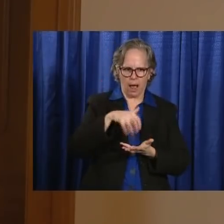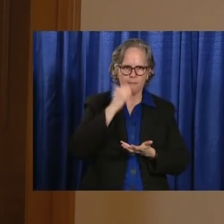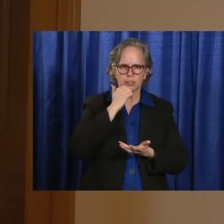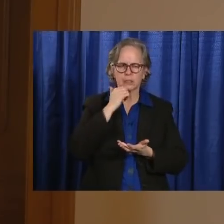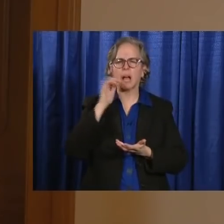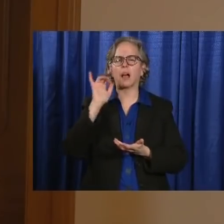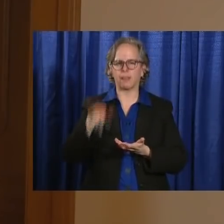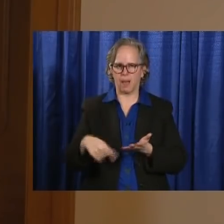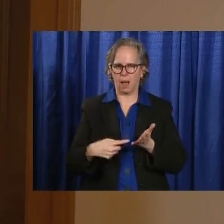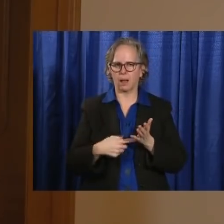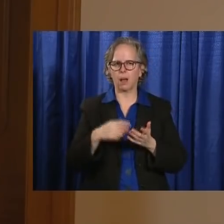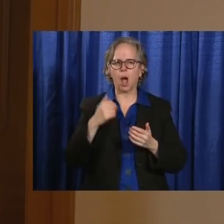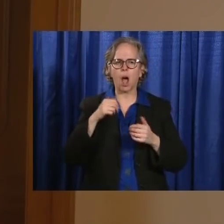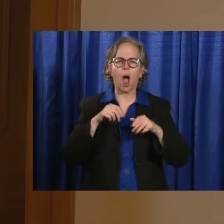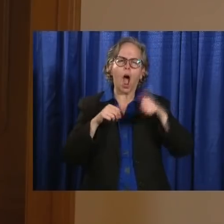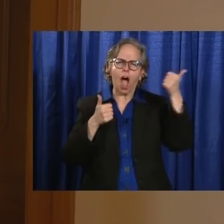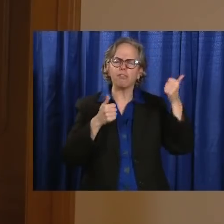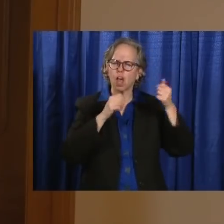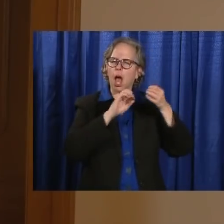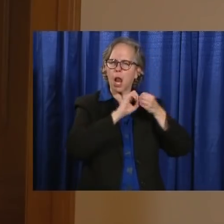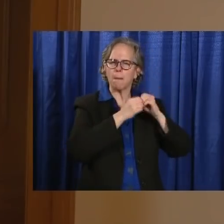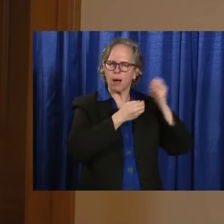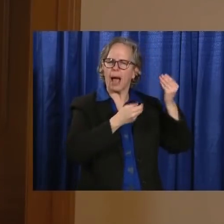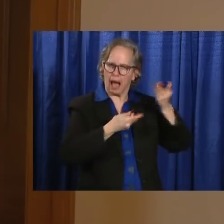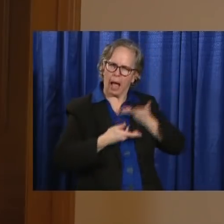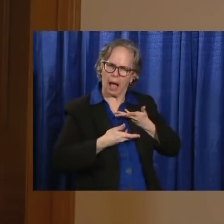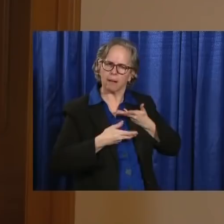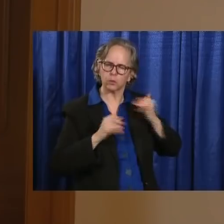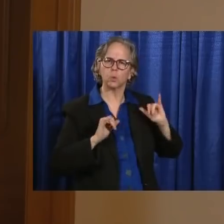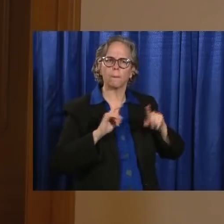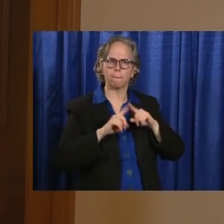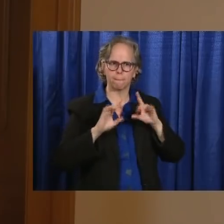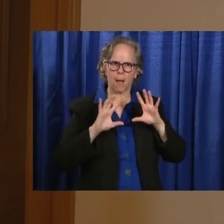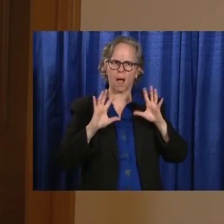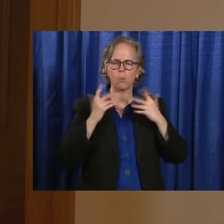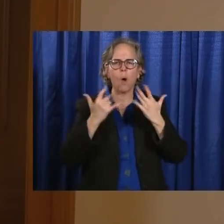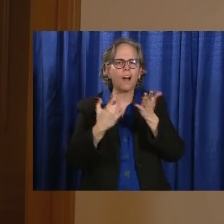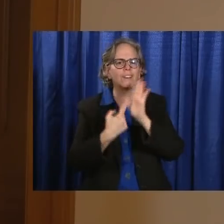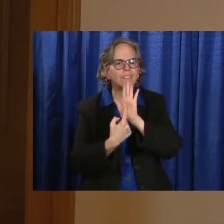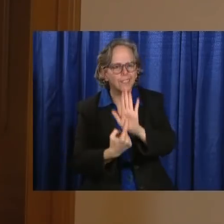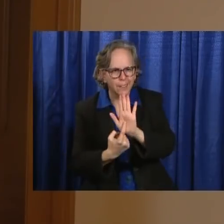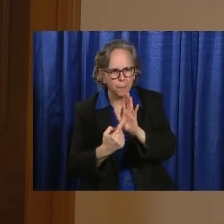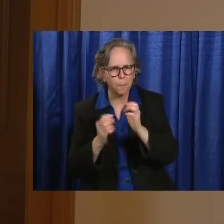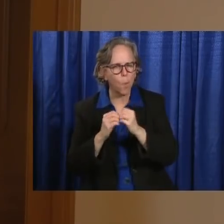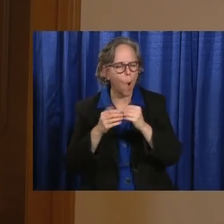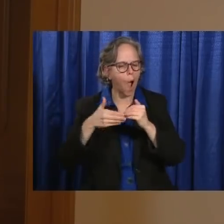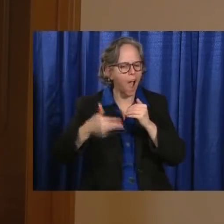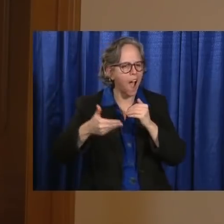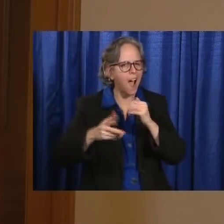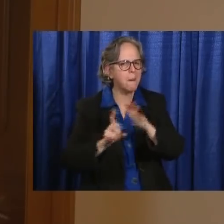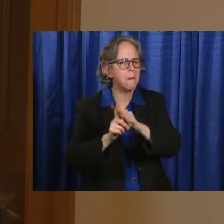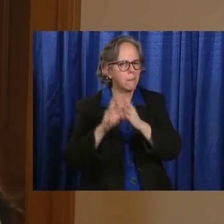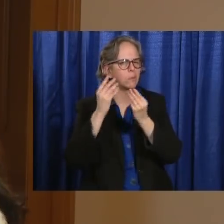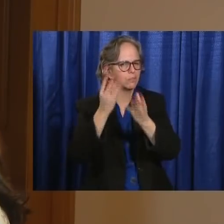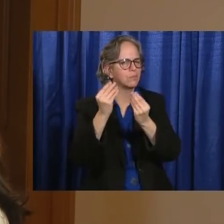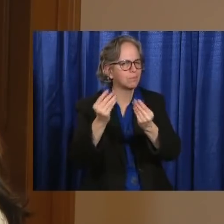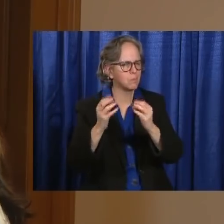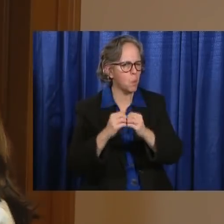UNDERSTANDING OF THIS. IT IS DATA THAT WE ARE FOLLOWING ALONG WITH A WIDE VARIETY OF OTHER MEASURES WHICH